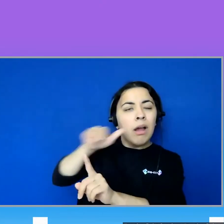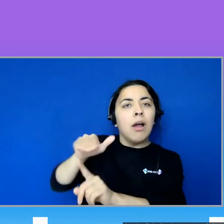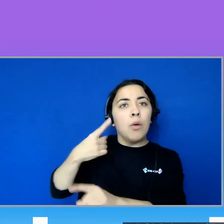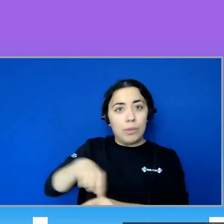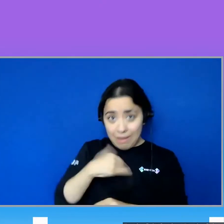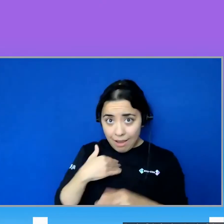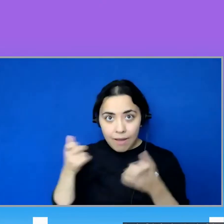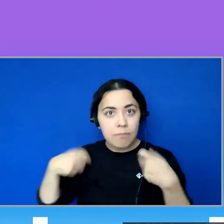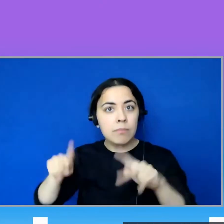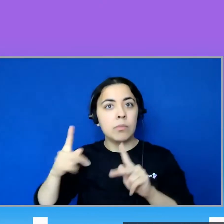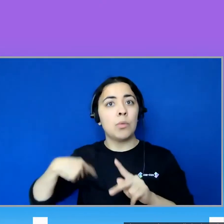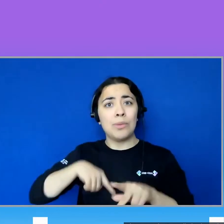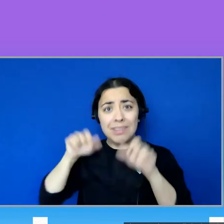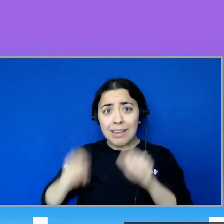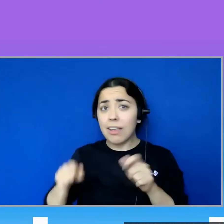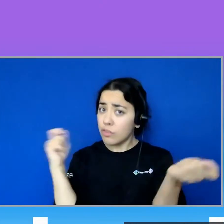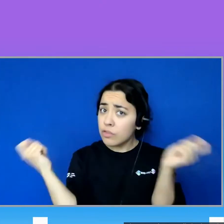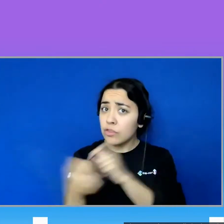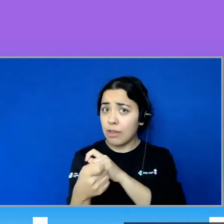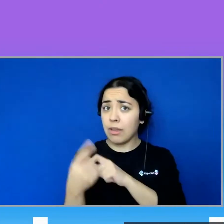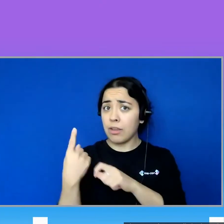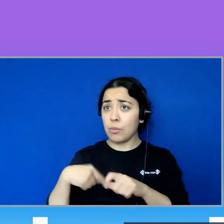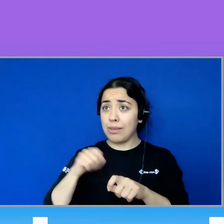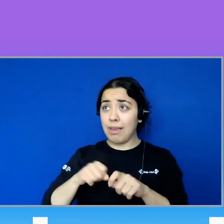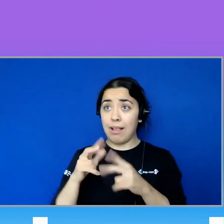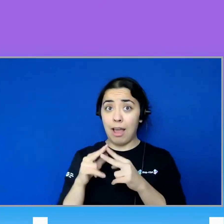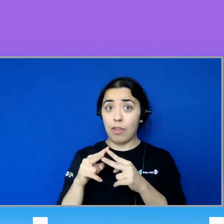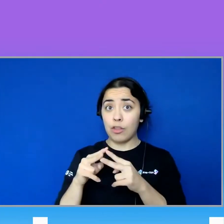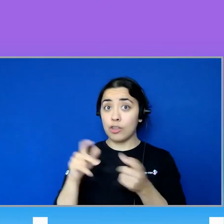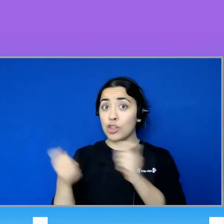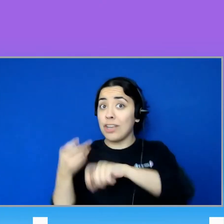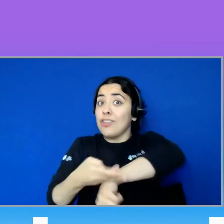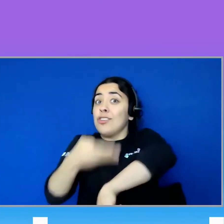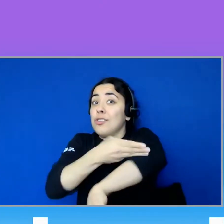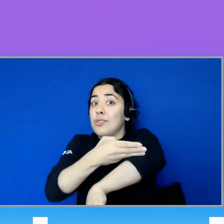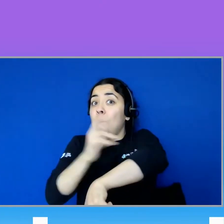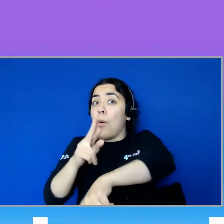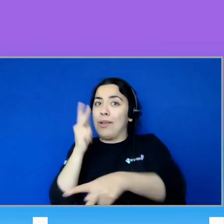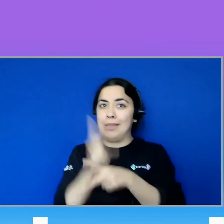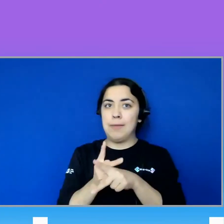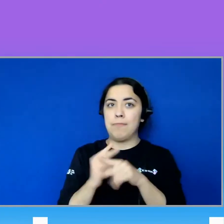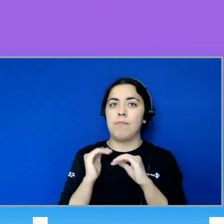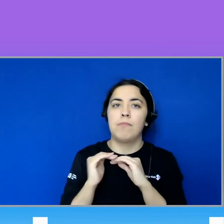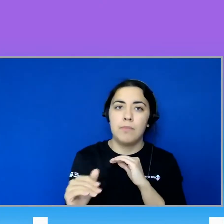make change or keep what we